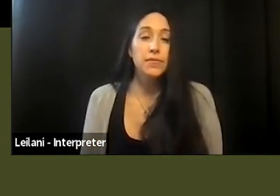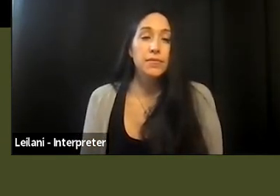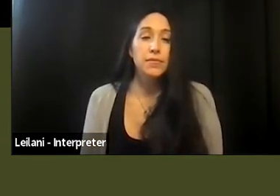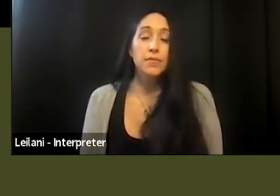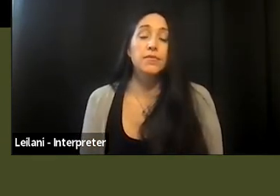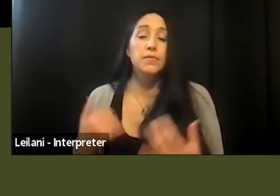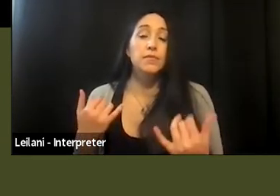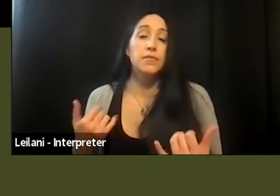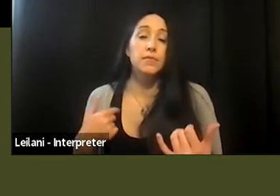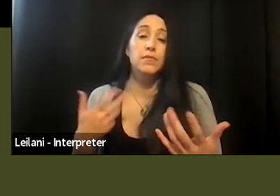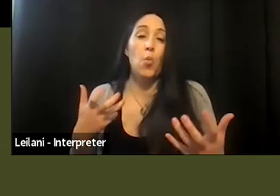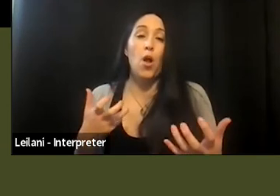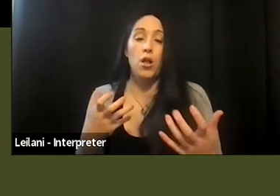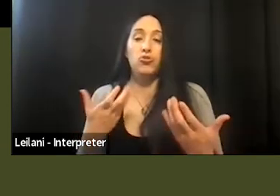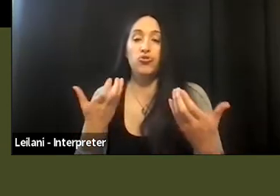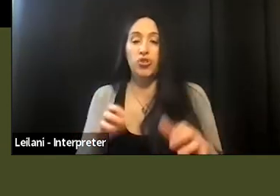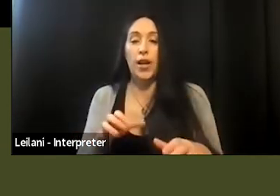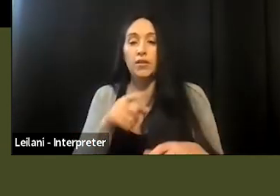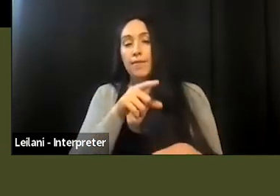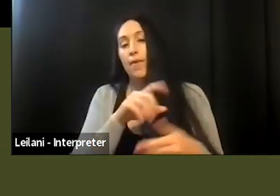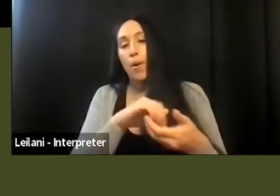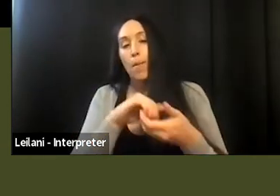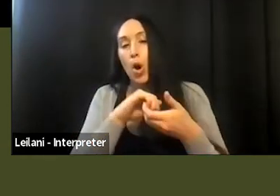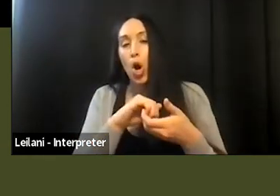and hear from them. But first I wanna point out our logo.